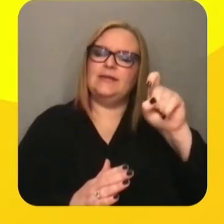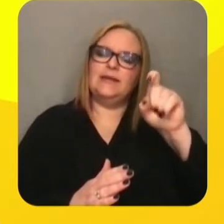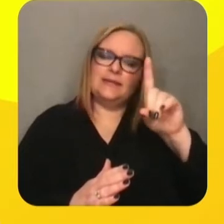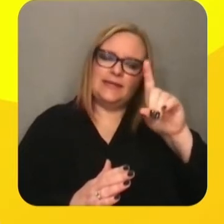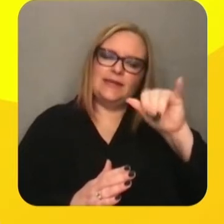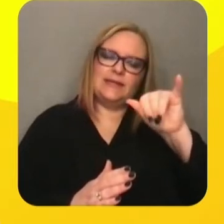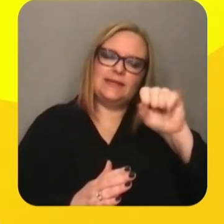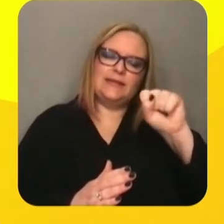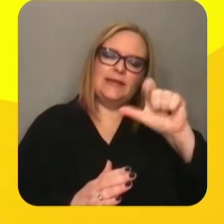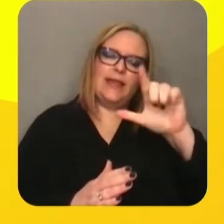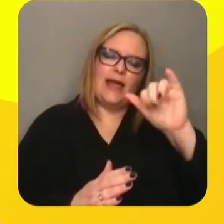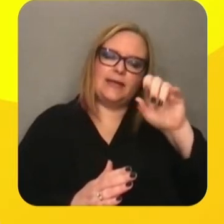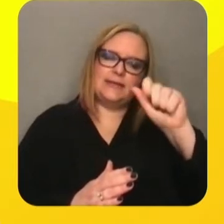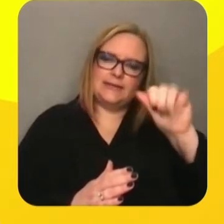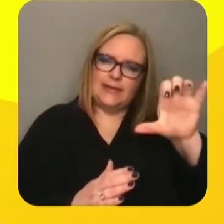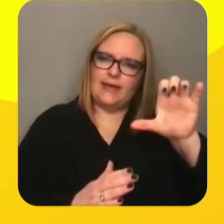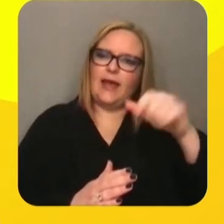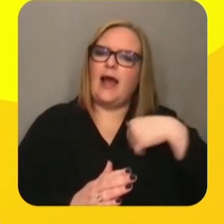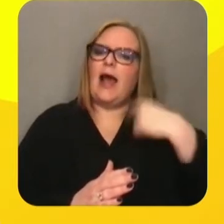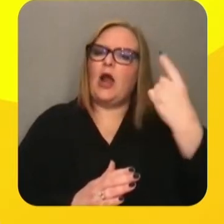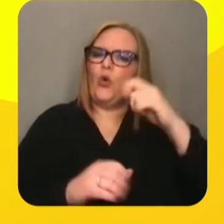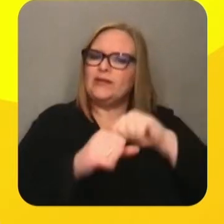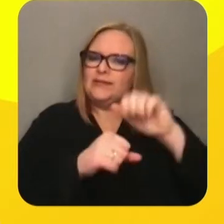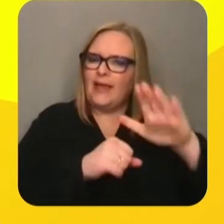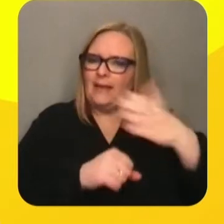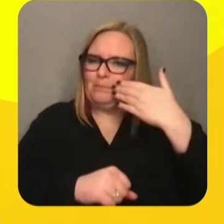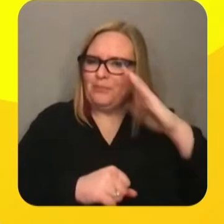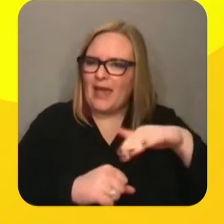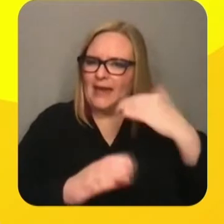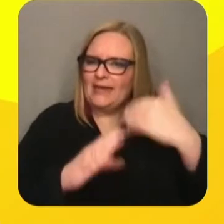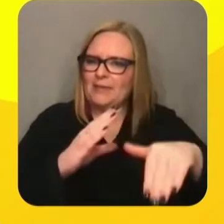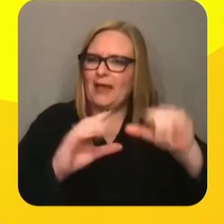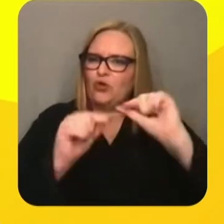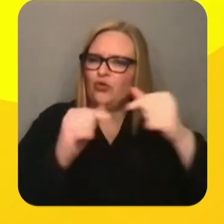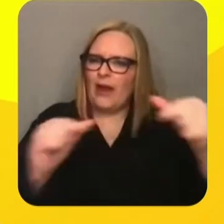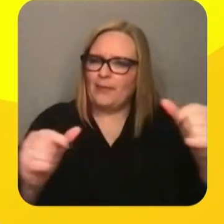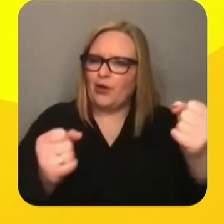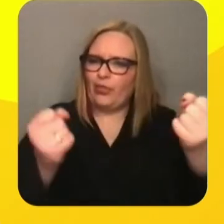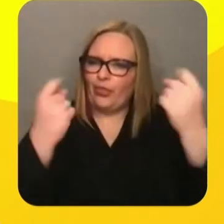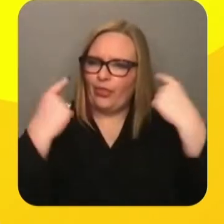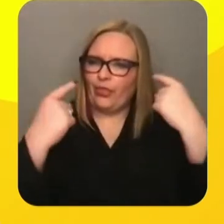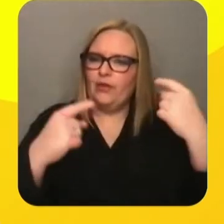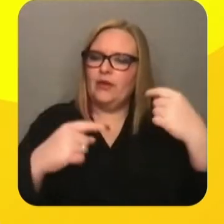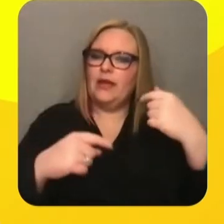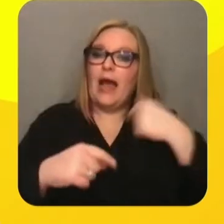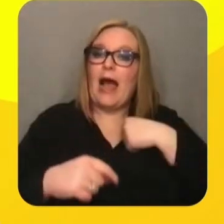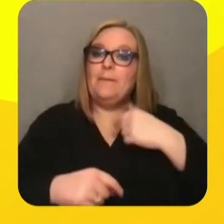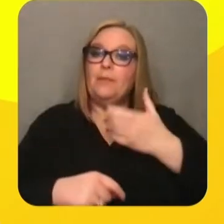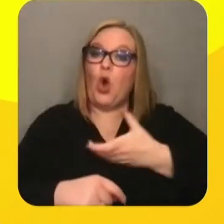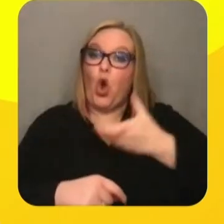"You know something, I'm not always great with spelling or grammar, and if it doesn't make sense, please reach out." And just being open in that way has then encouraged